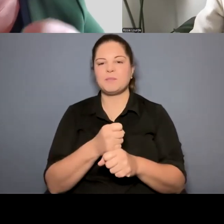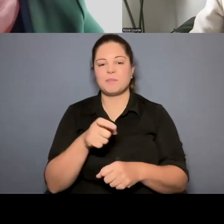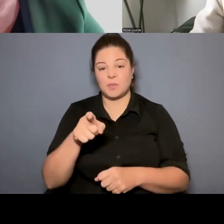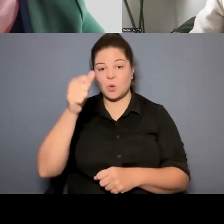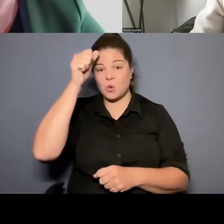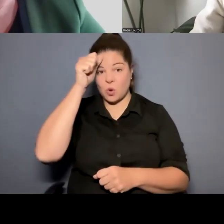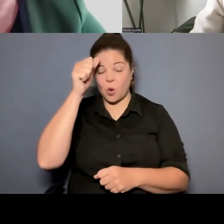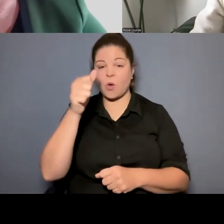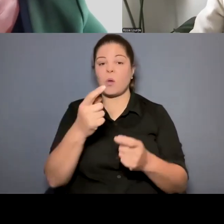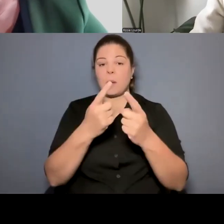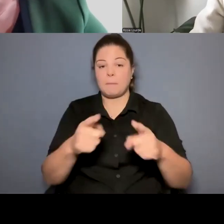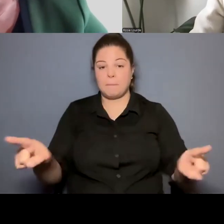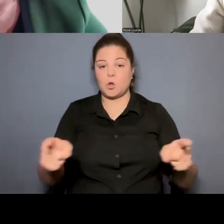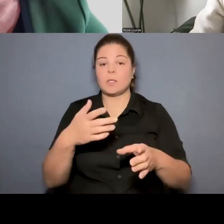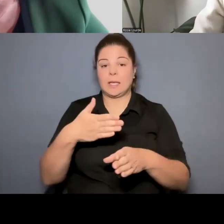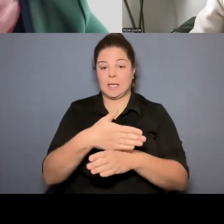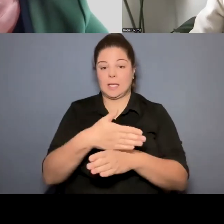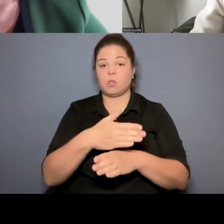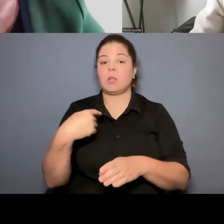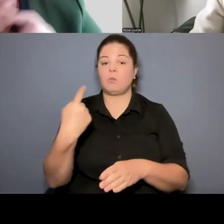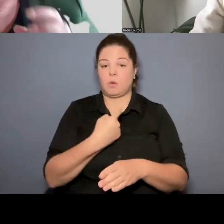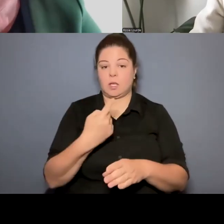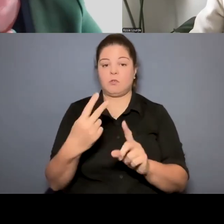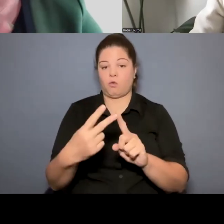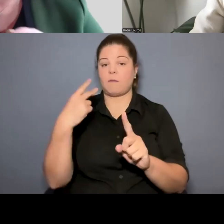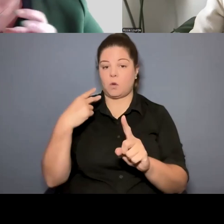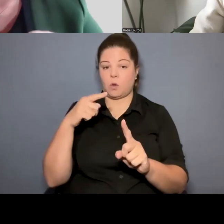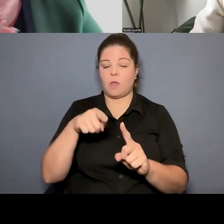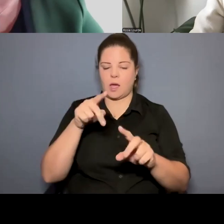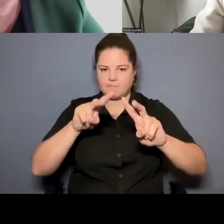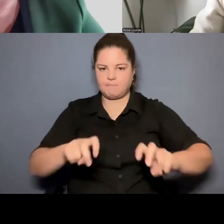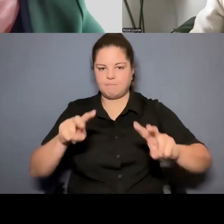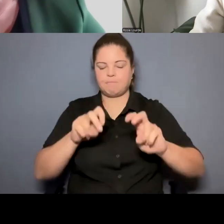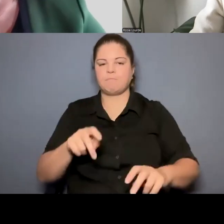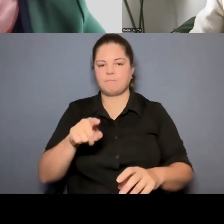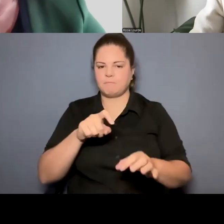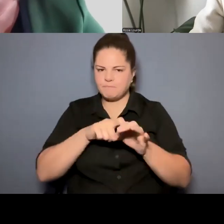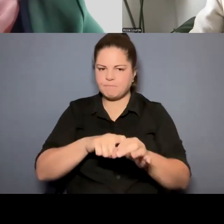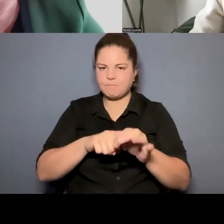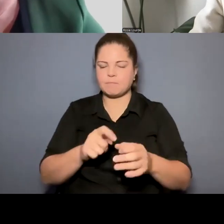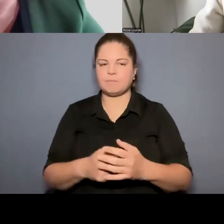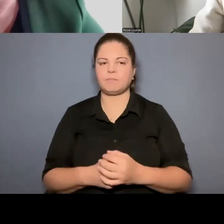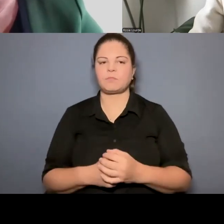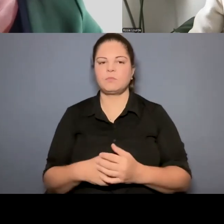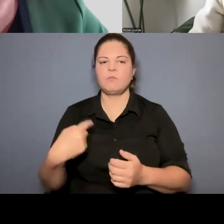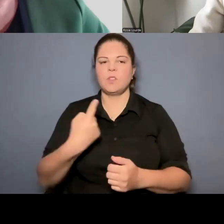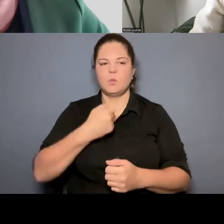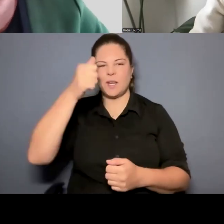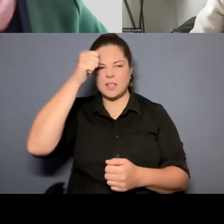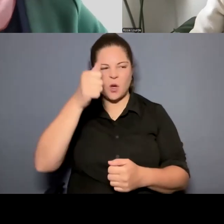music industry, and so we know each part of the creative sector looks a bit different. But the